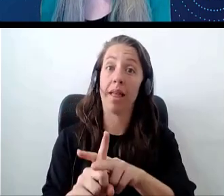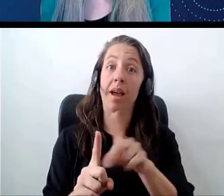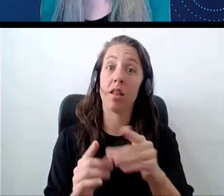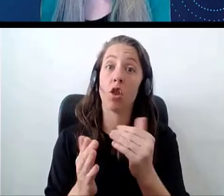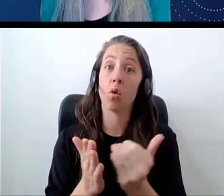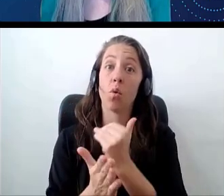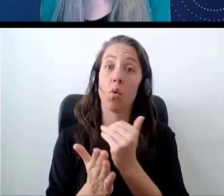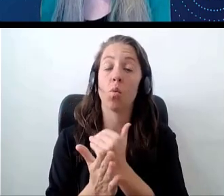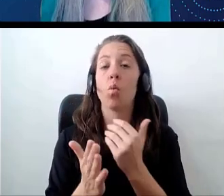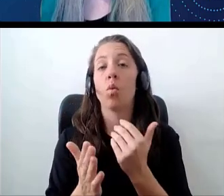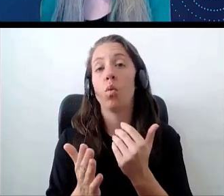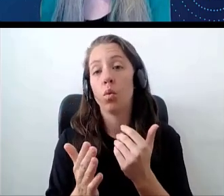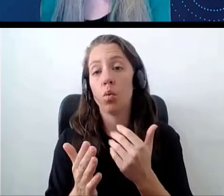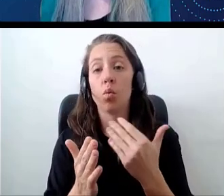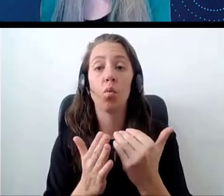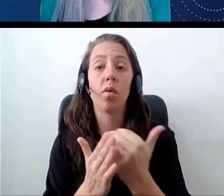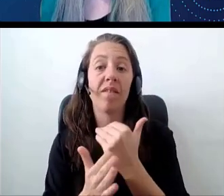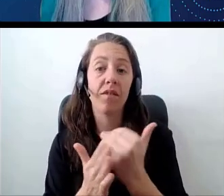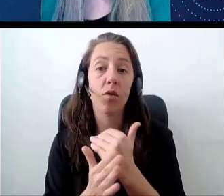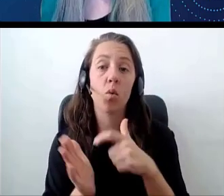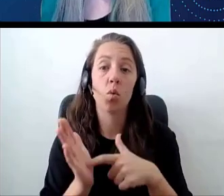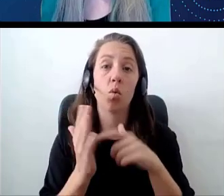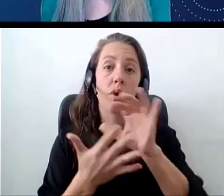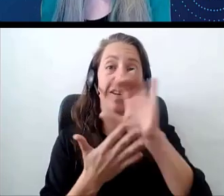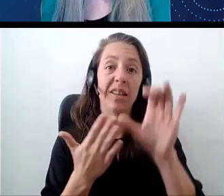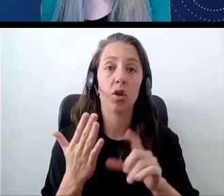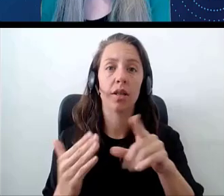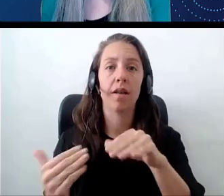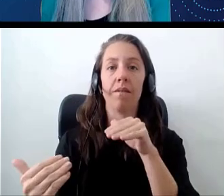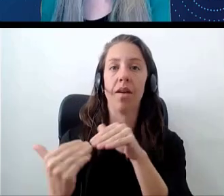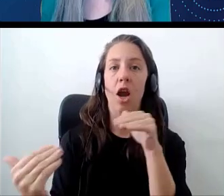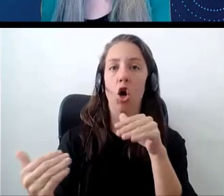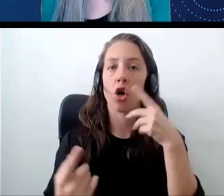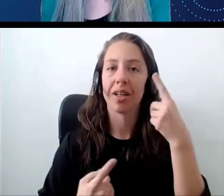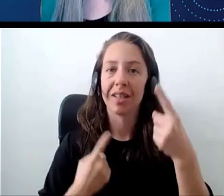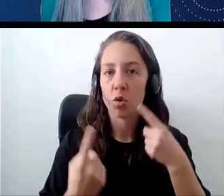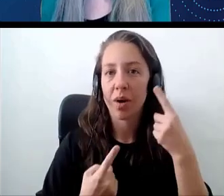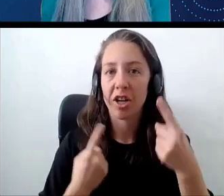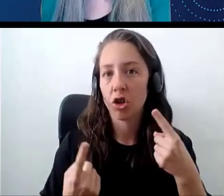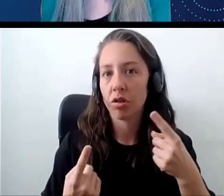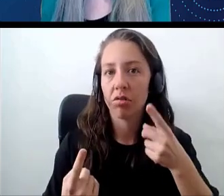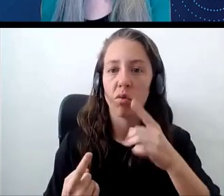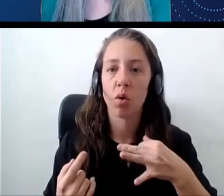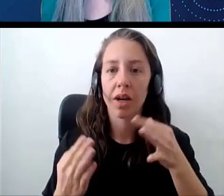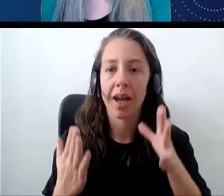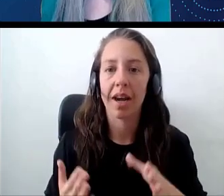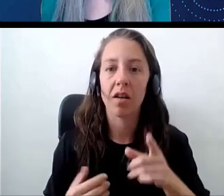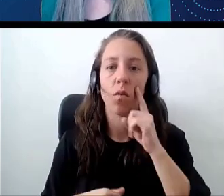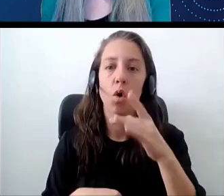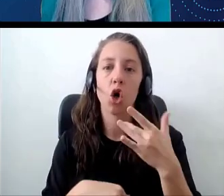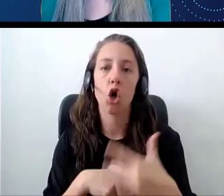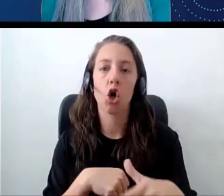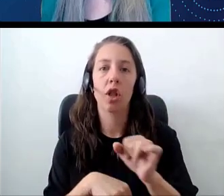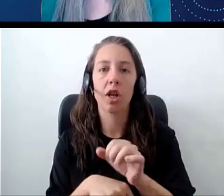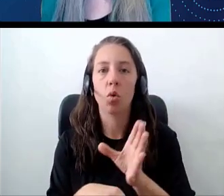helps give fair consideration to candidates with early career sponsors. It gives consideration to applications